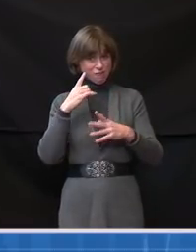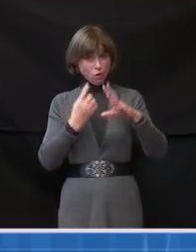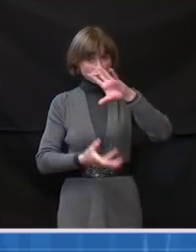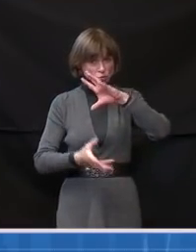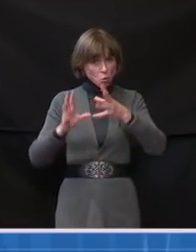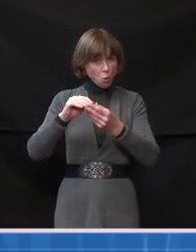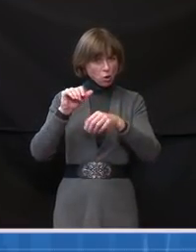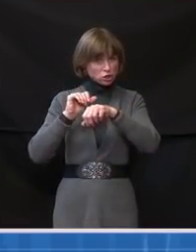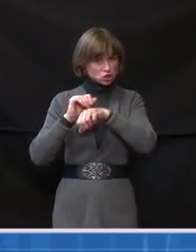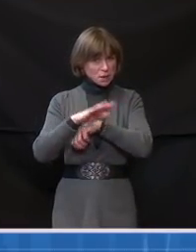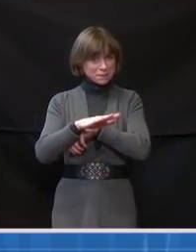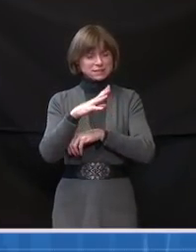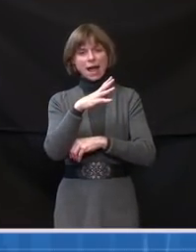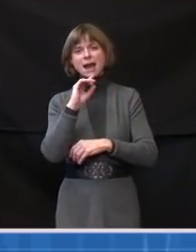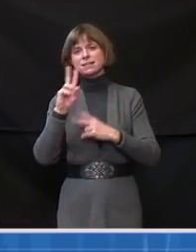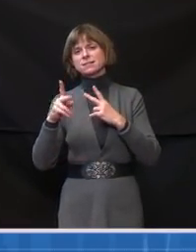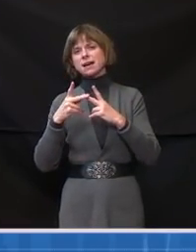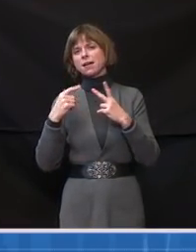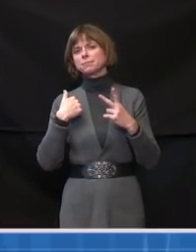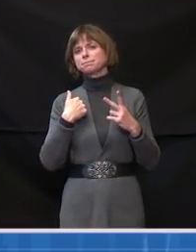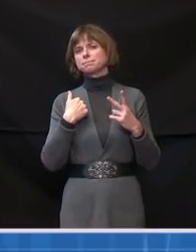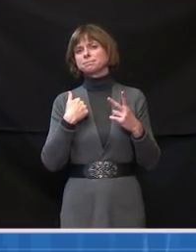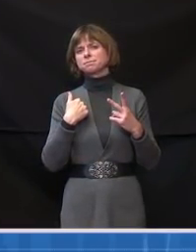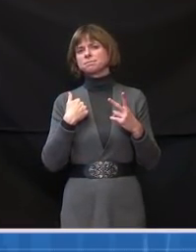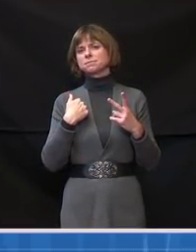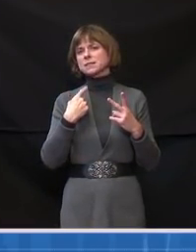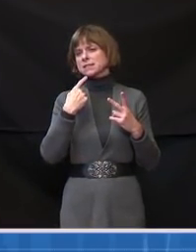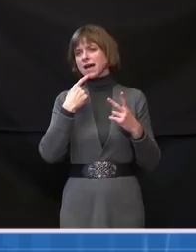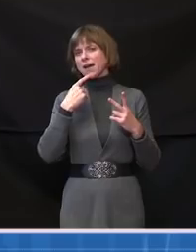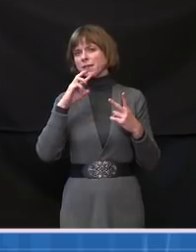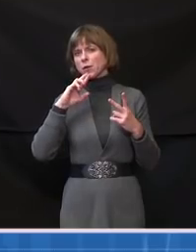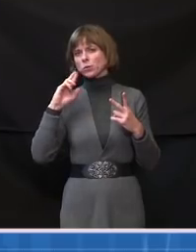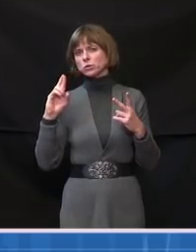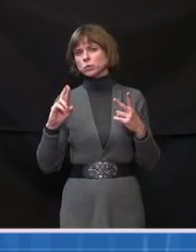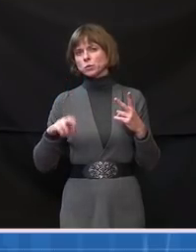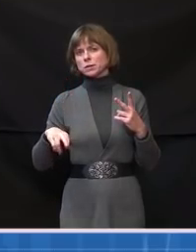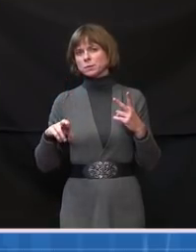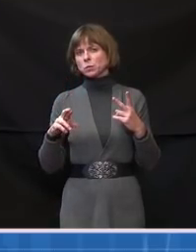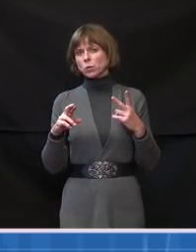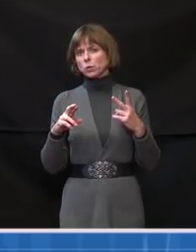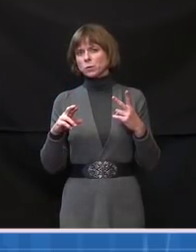And secondly, I wanted to ask that there’s a report that you’ve told -- the governors, excuse me,